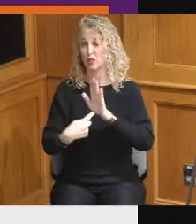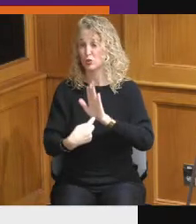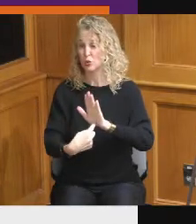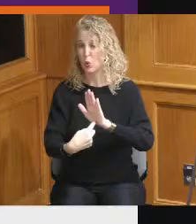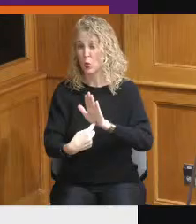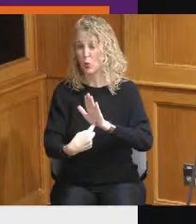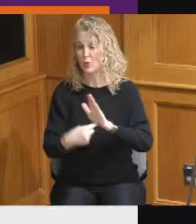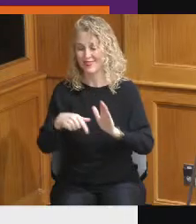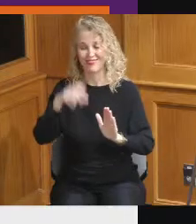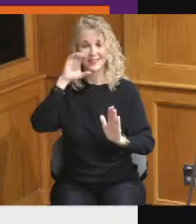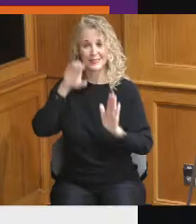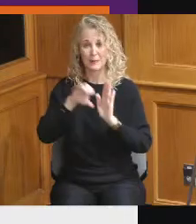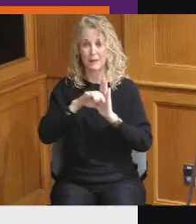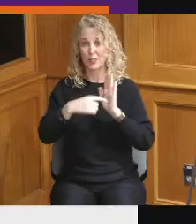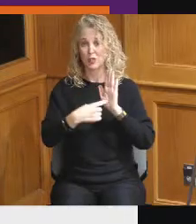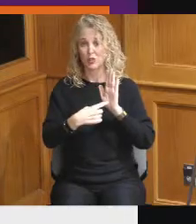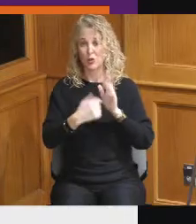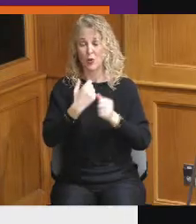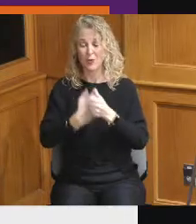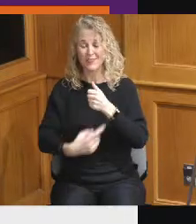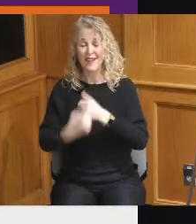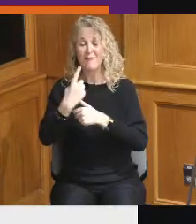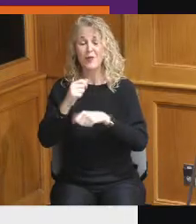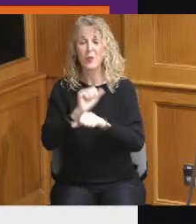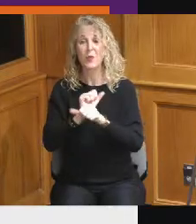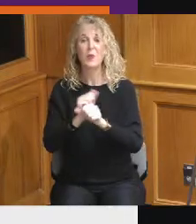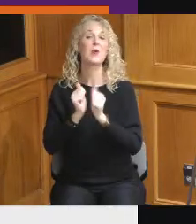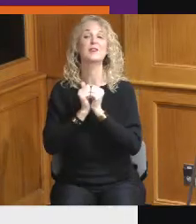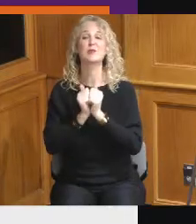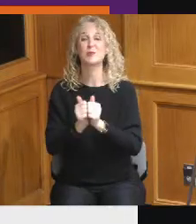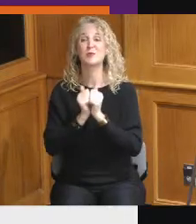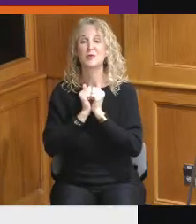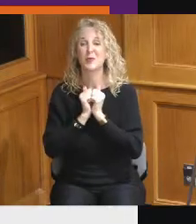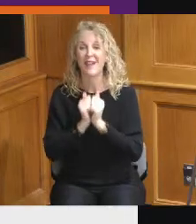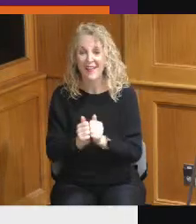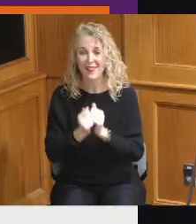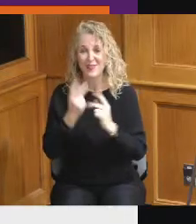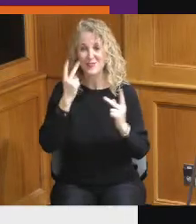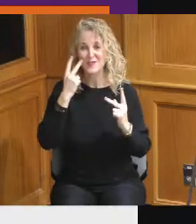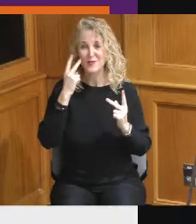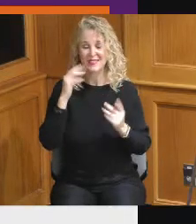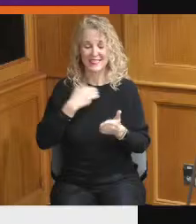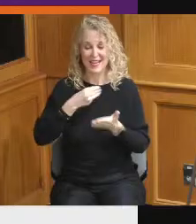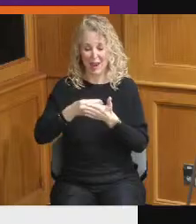of graphically everybody working together and how this all is a sort of you much bigger impact